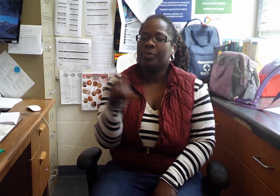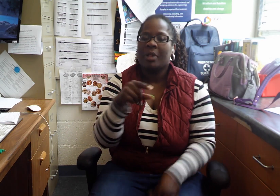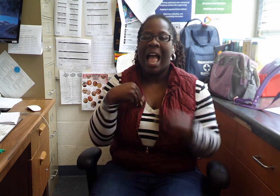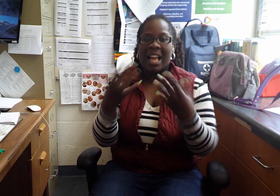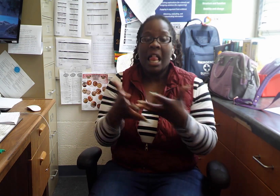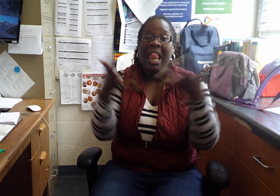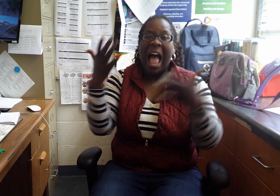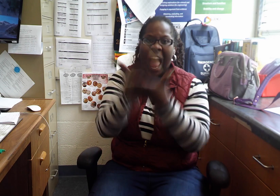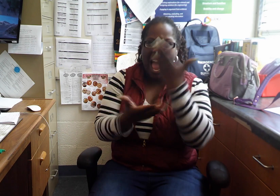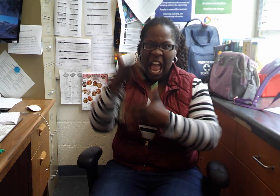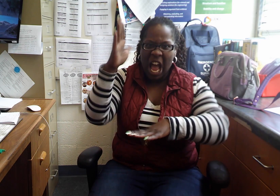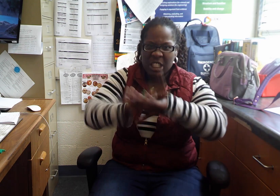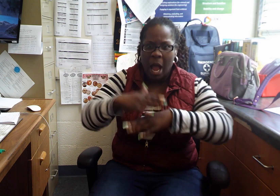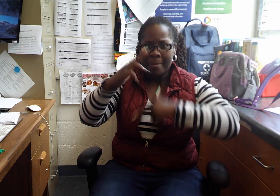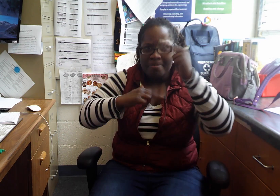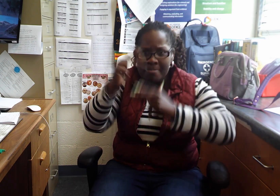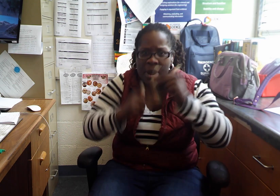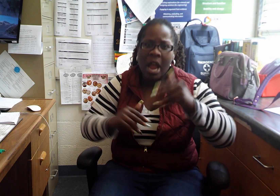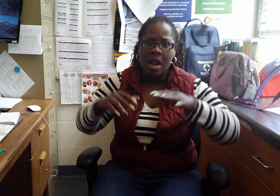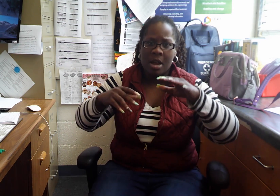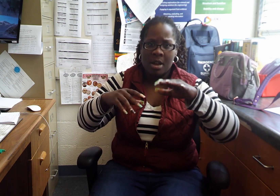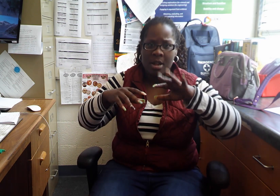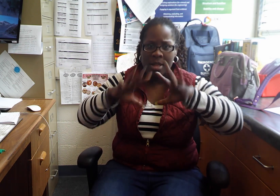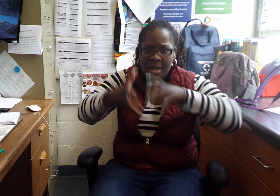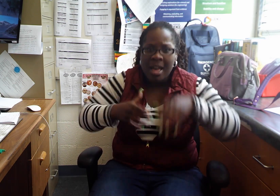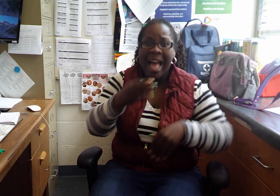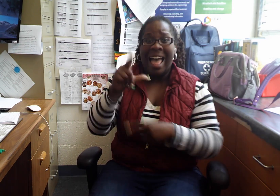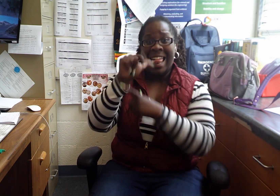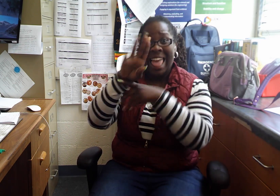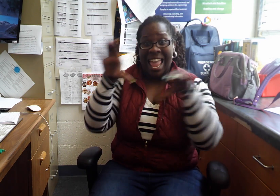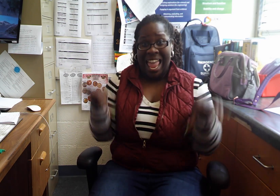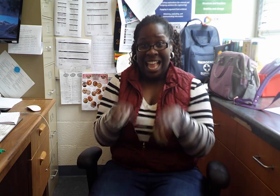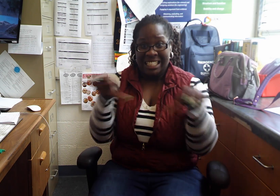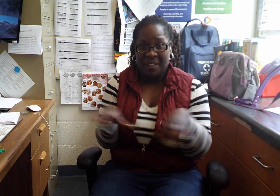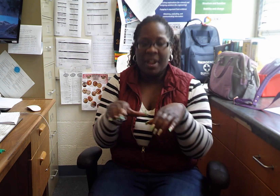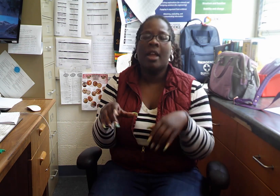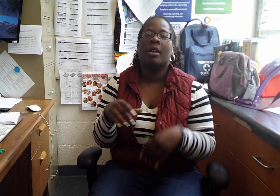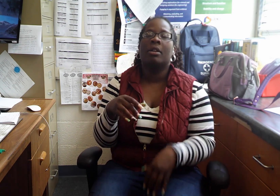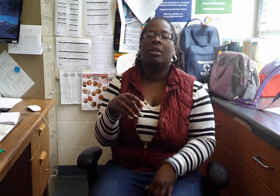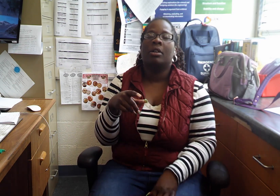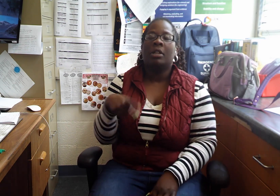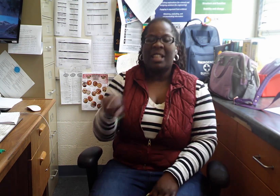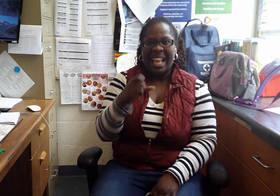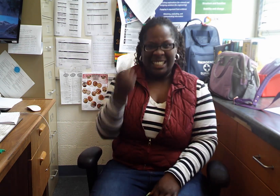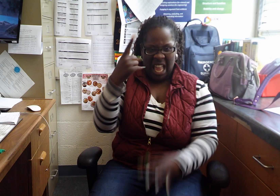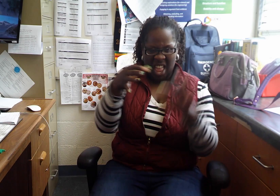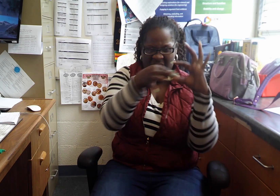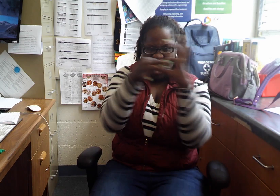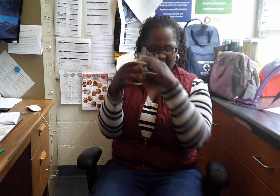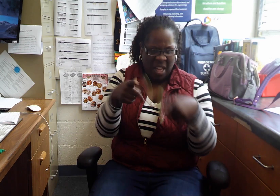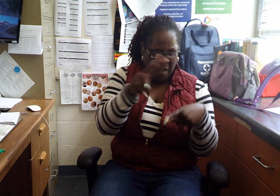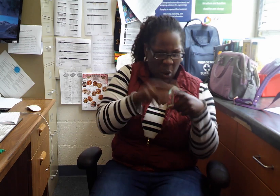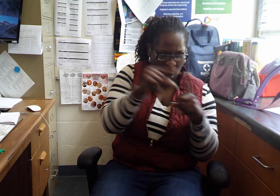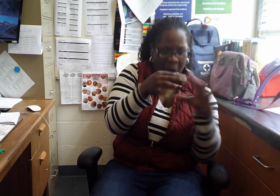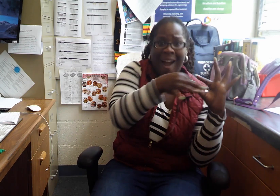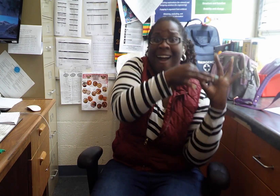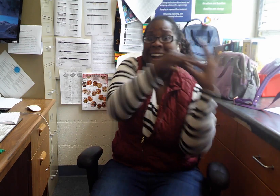Then I also do a lot of hands on building and lab activities. They have to understand the vocabulary first